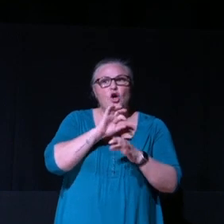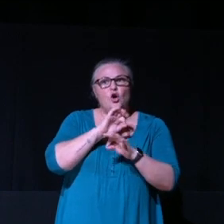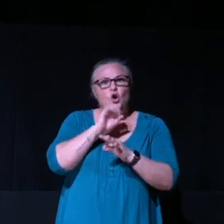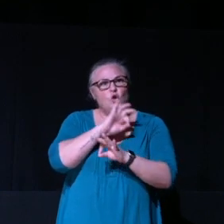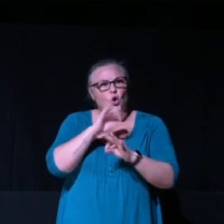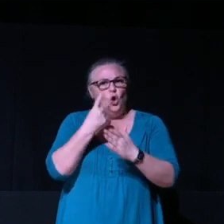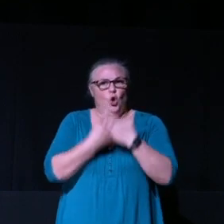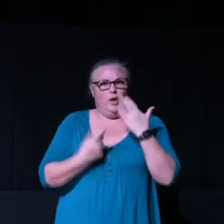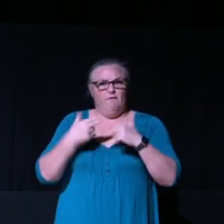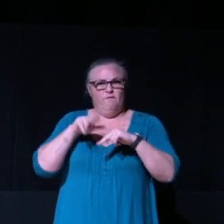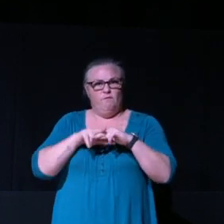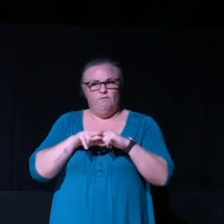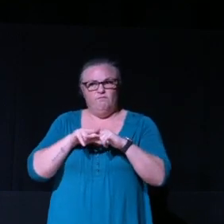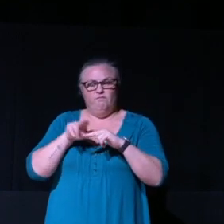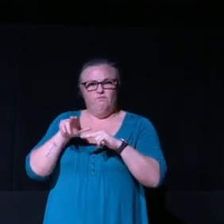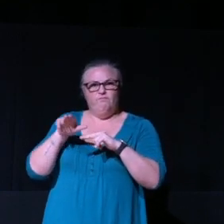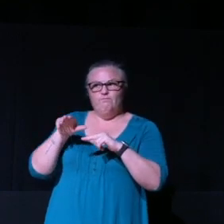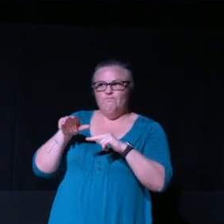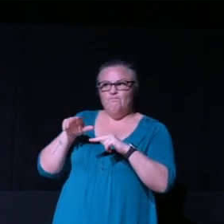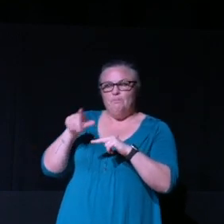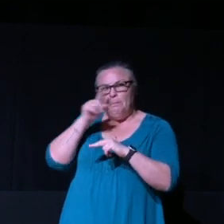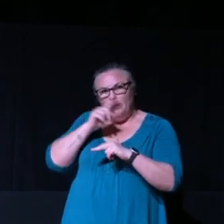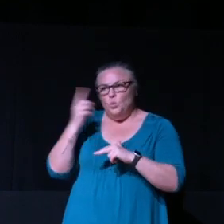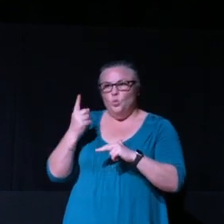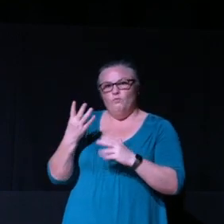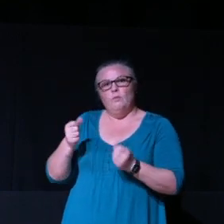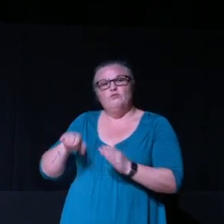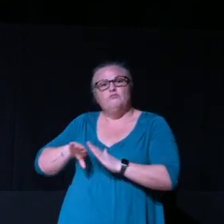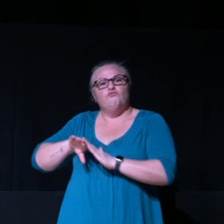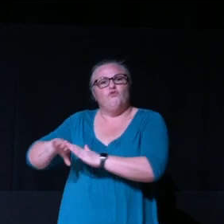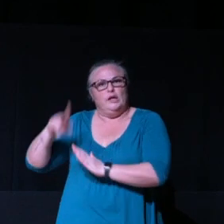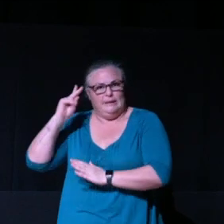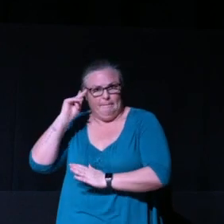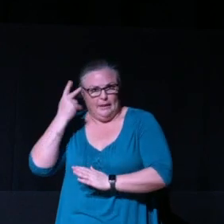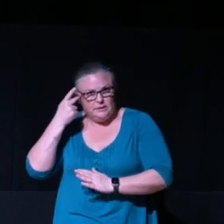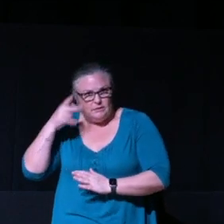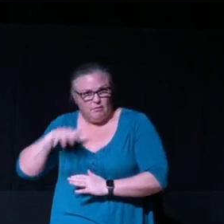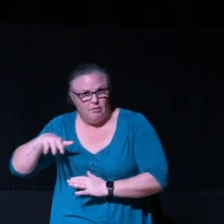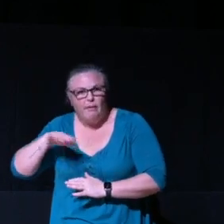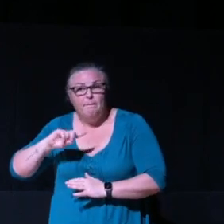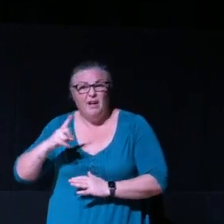in the art world, and this is something that's a tricky subject, but censorship used to come from a very conservative position.